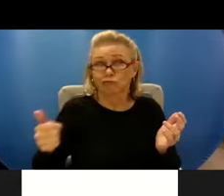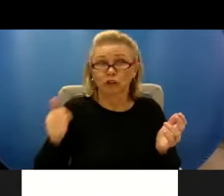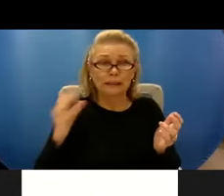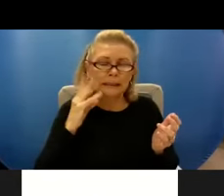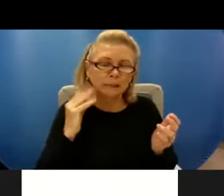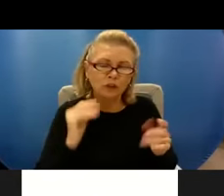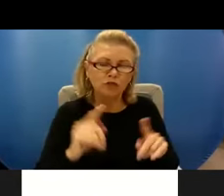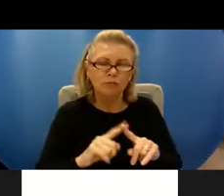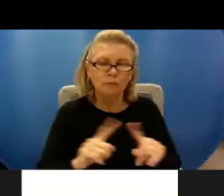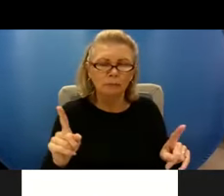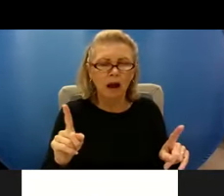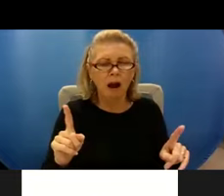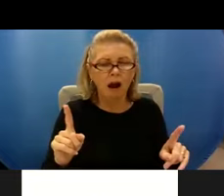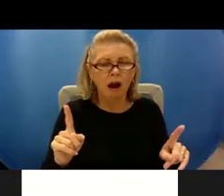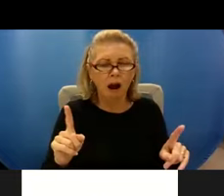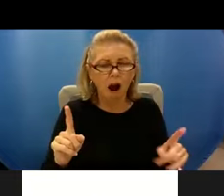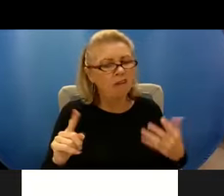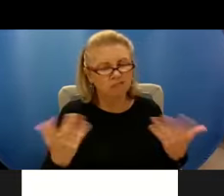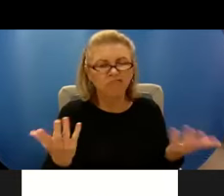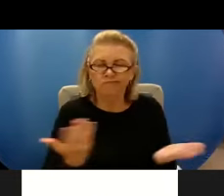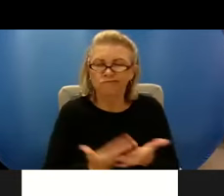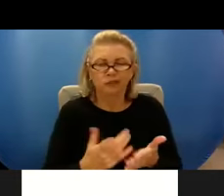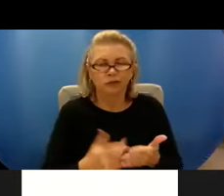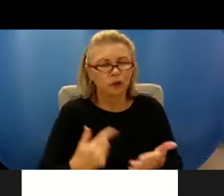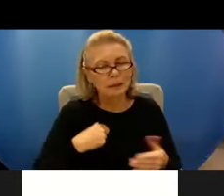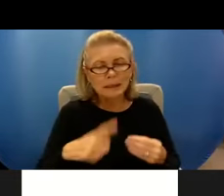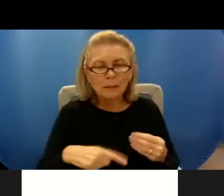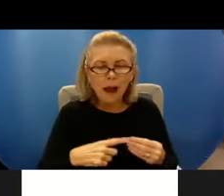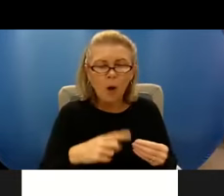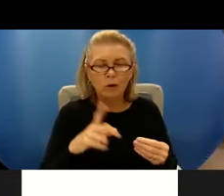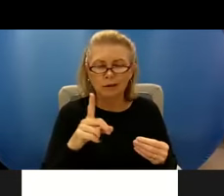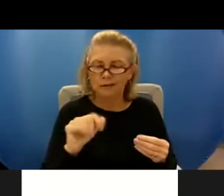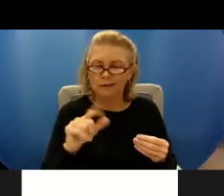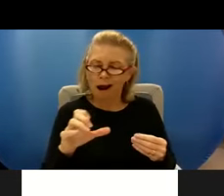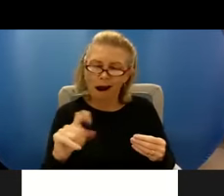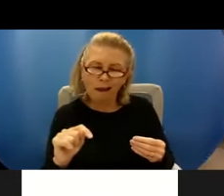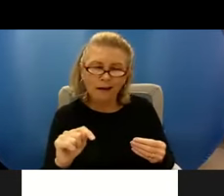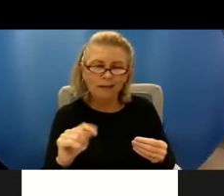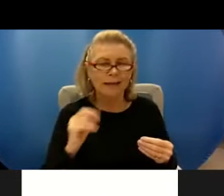it just confirmed to me it's about dialect and it's about accent, it's not about a language being